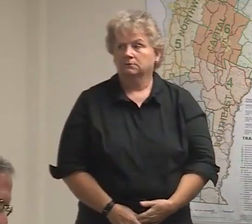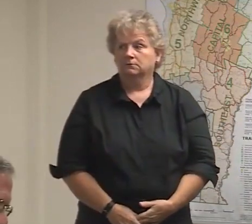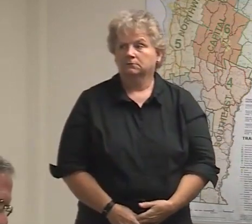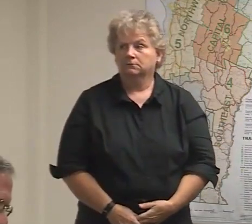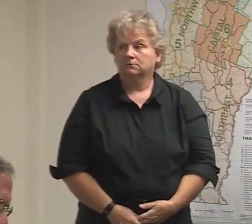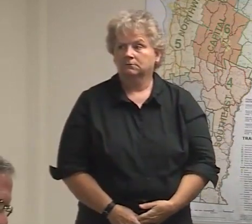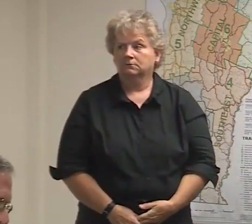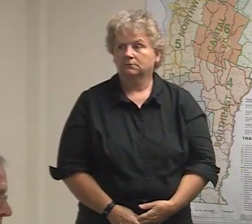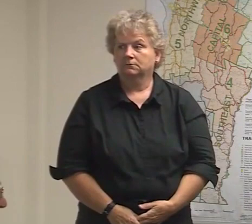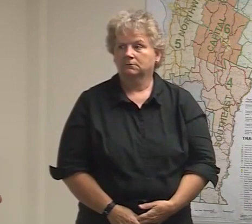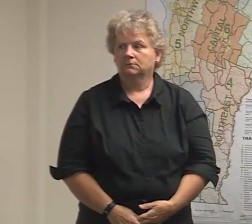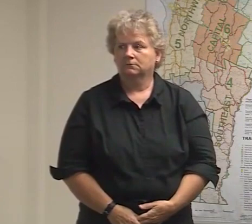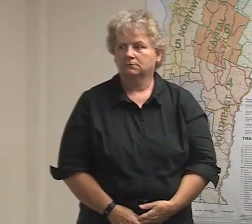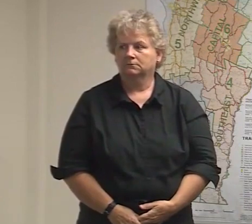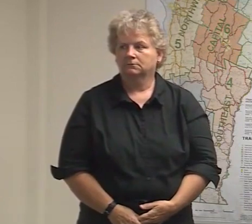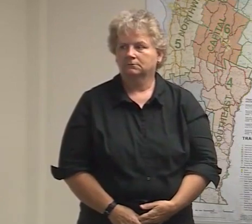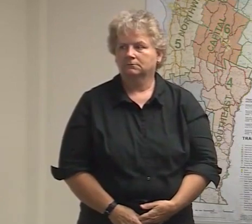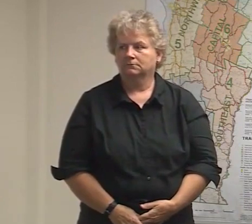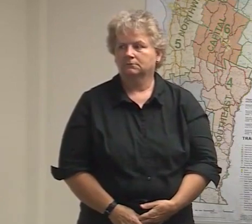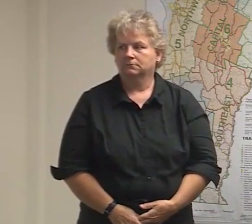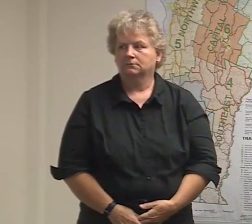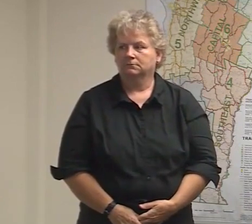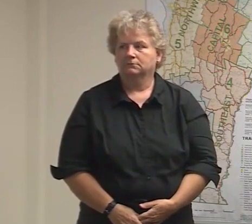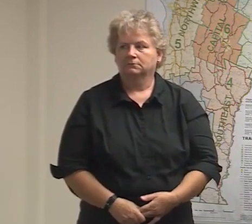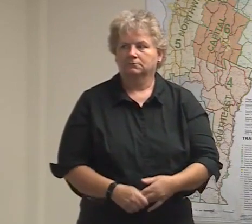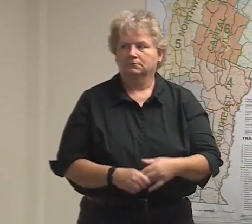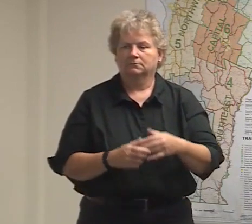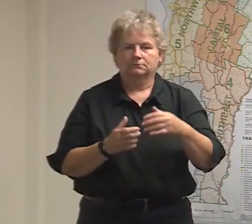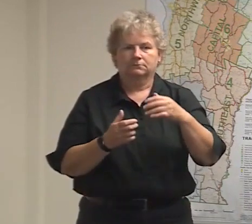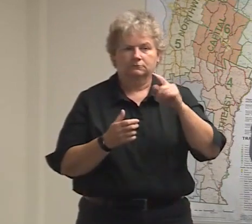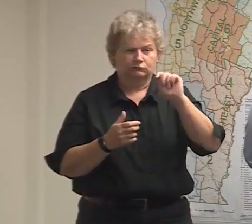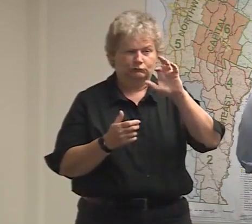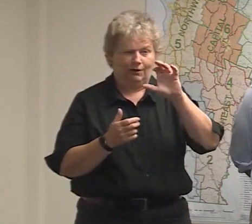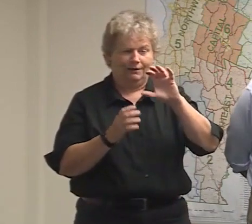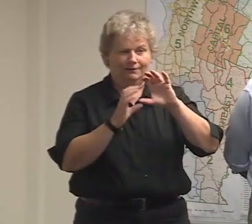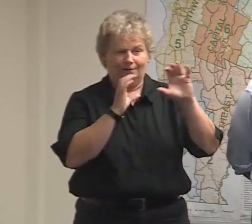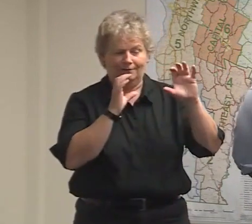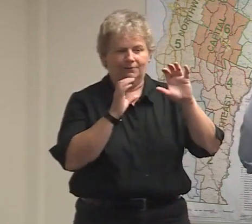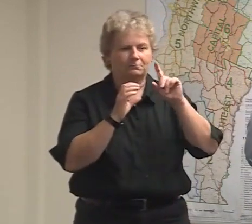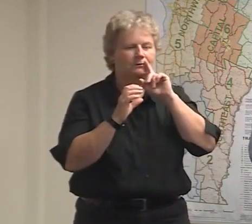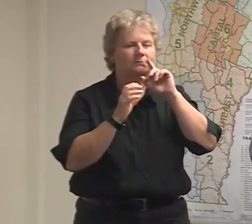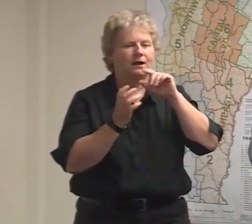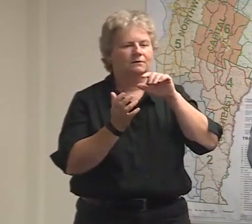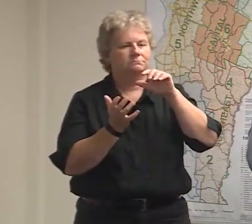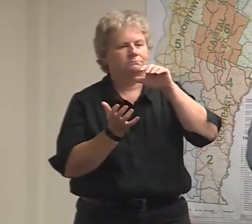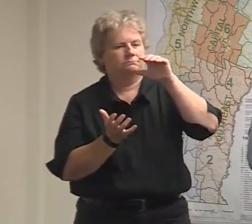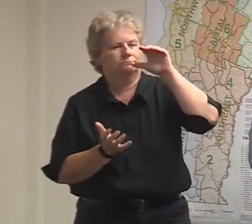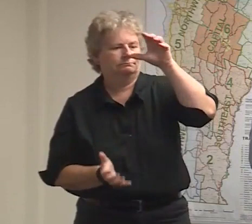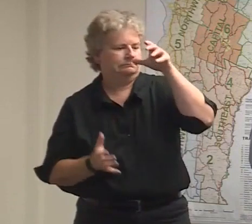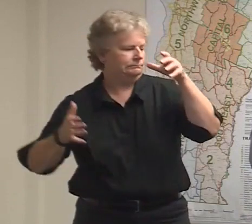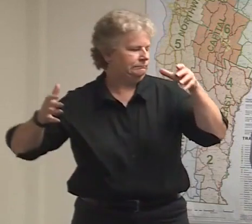SO WE HAVE WATER CONTAINMENT SORT OF VESSELS. THEY DON’T DRIVE THEMSELVES AND WE HAVE TO PULL THEM AROUND. WE HAVE NOT DEPLOYED ANY OF THOSE.